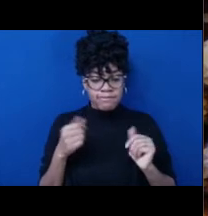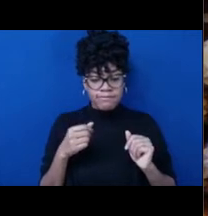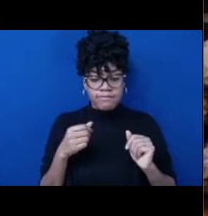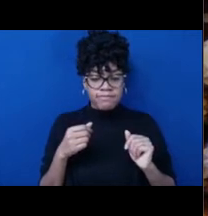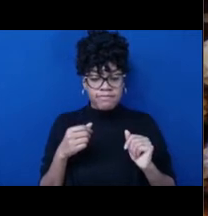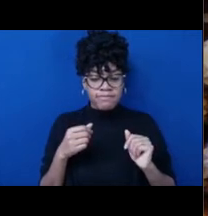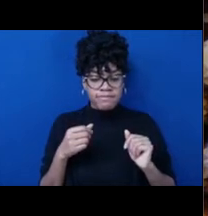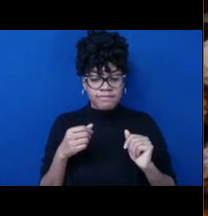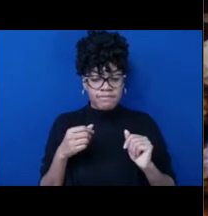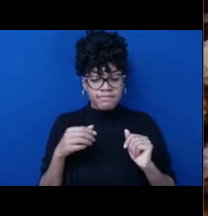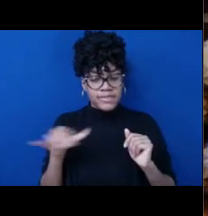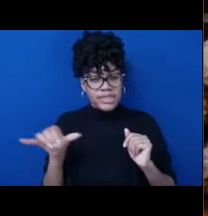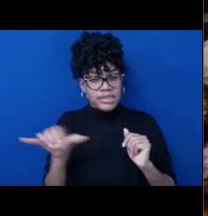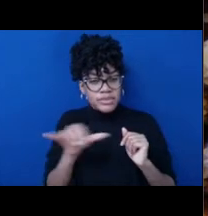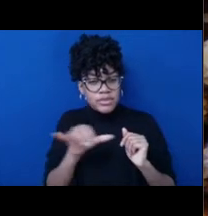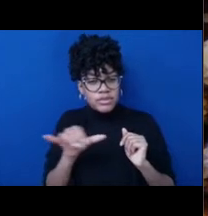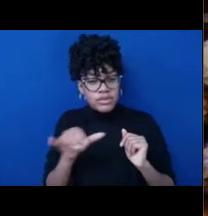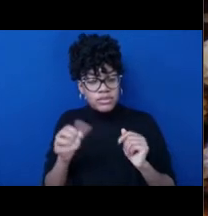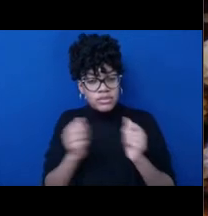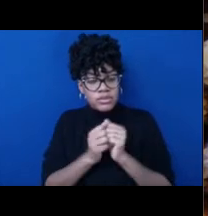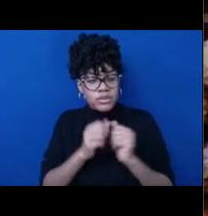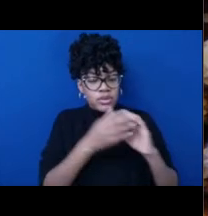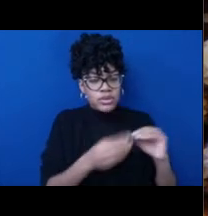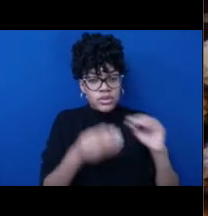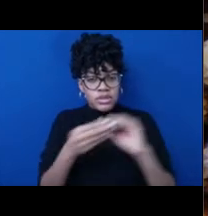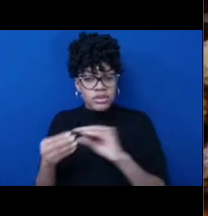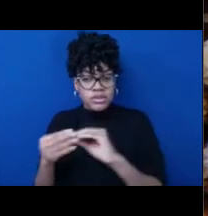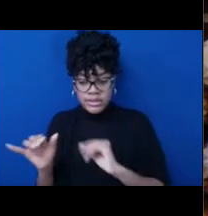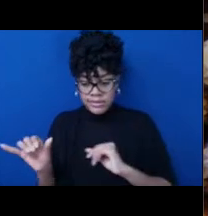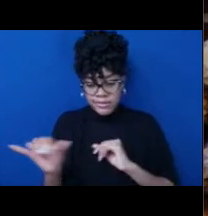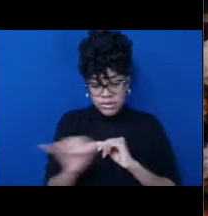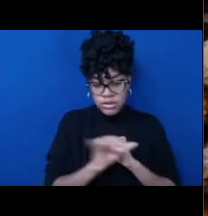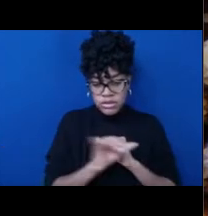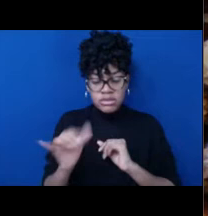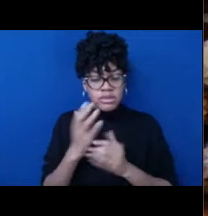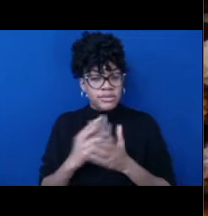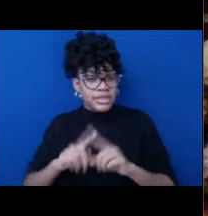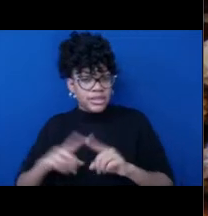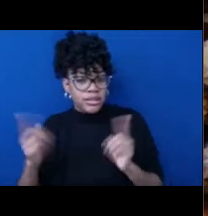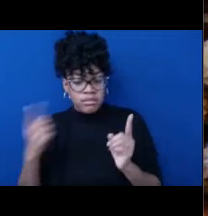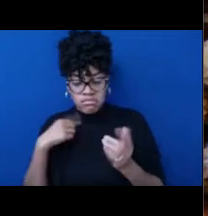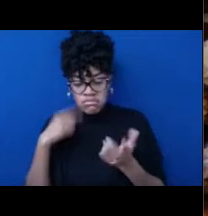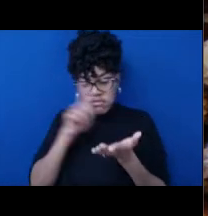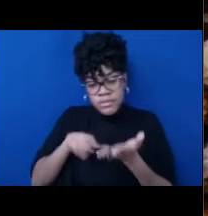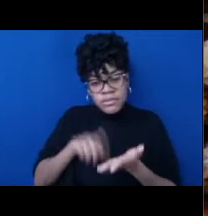that are similar between all the different stories. So that would be a great research project.